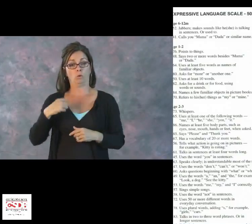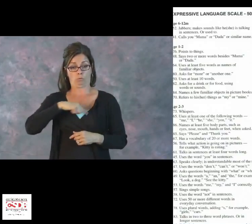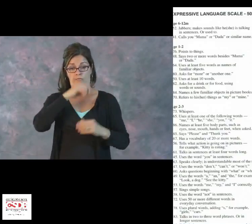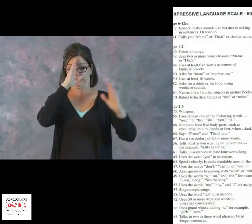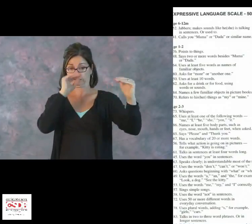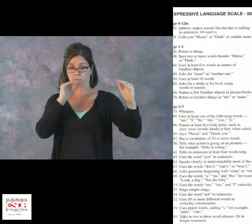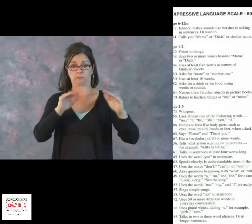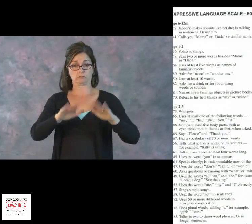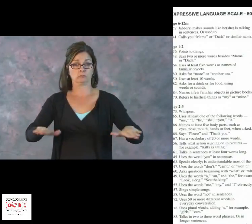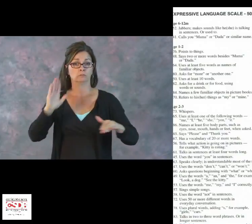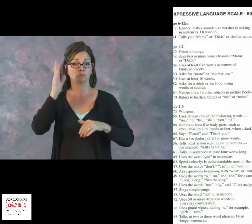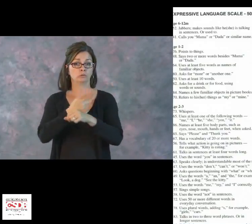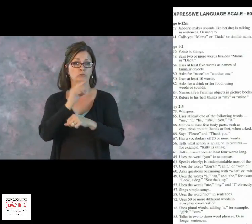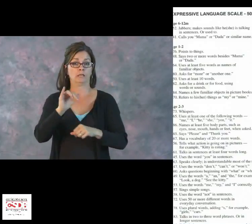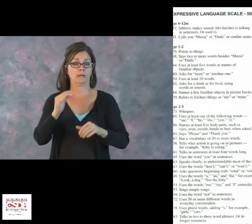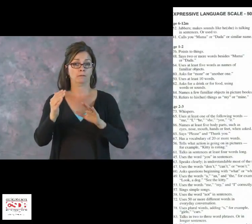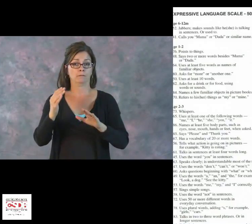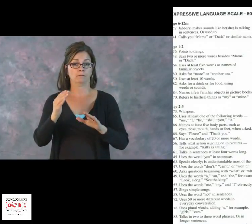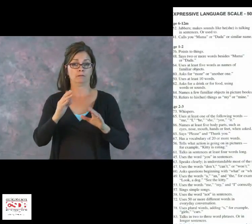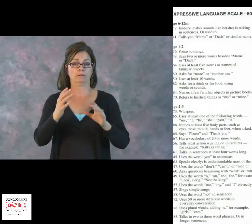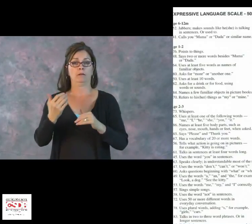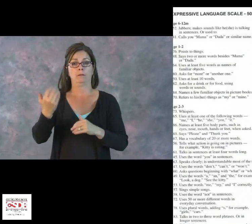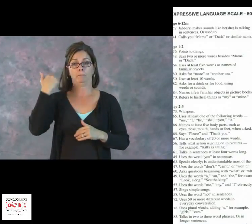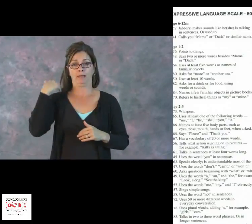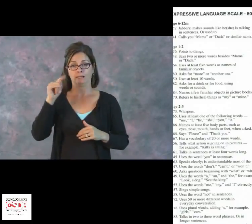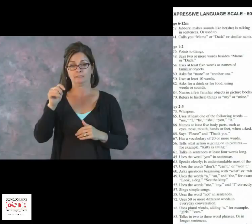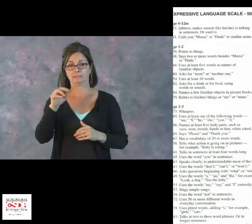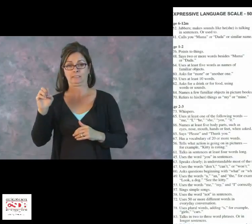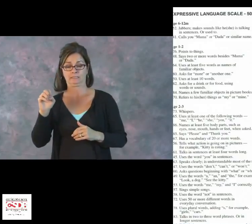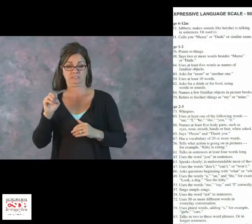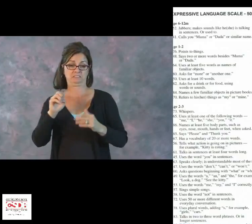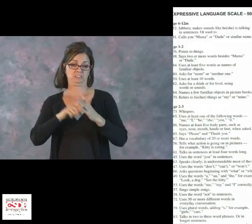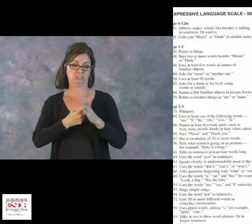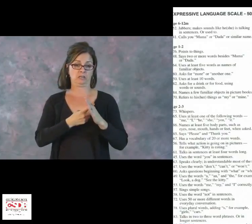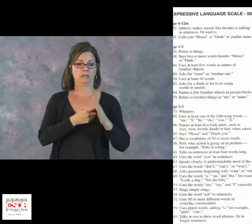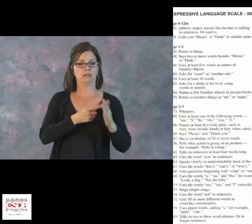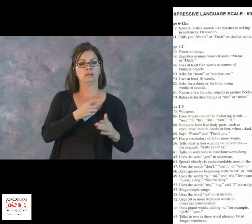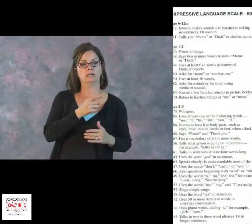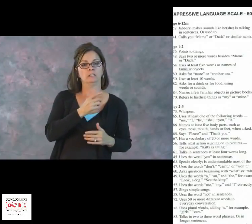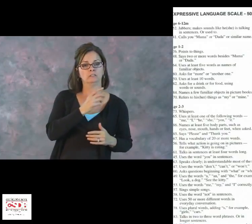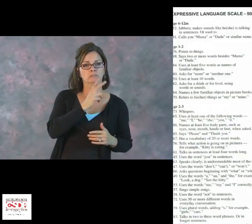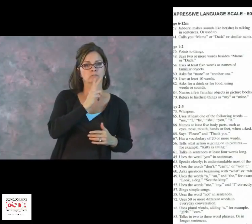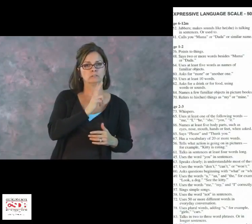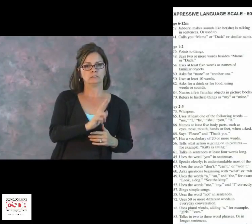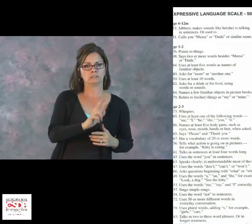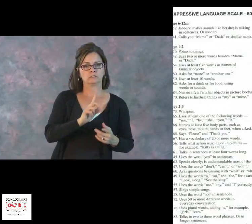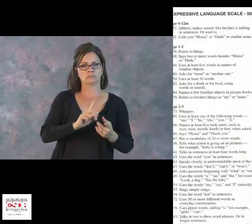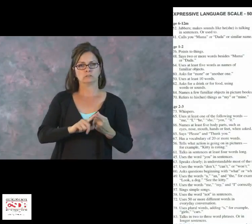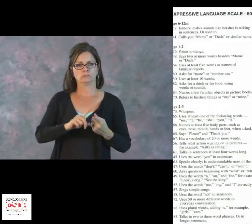at right about 3 years and 0 months of age. We know that by looking just to the right of the item,